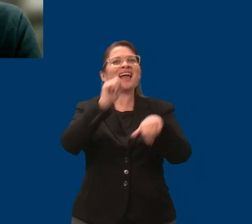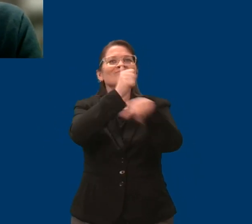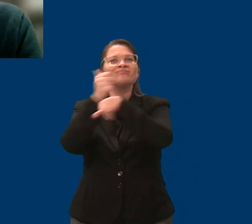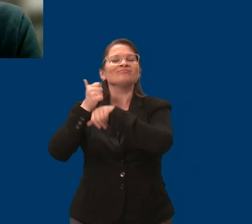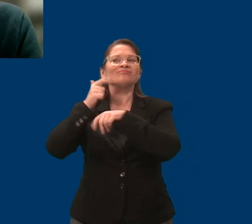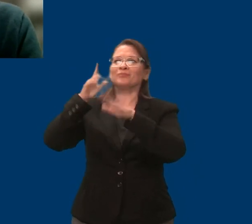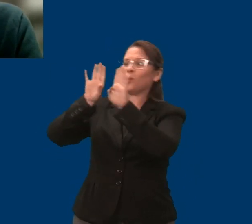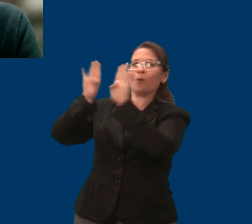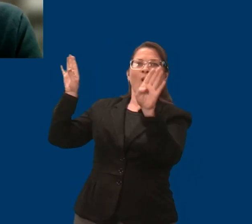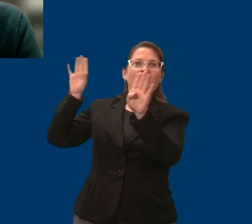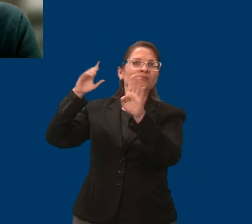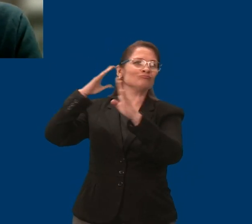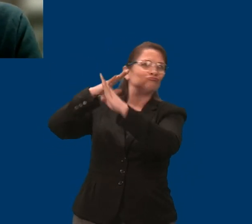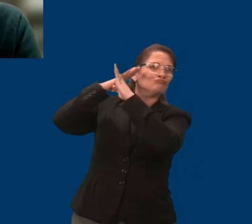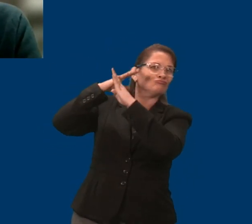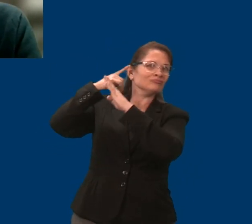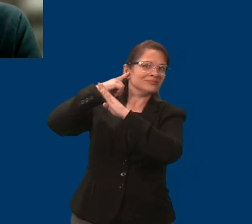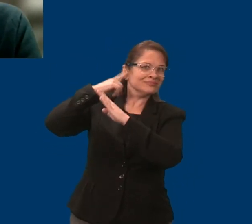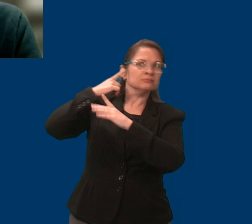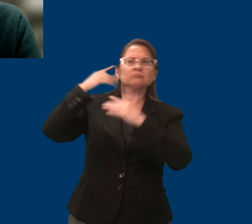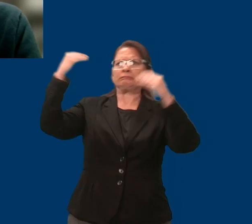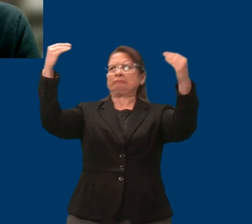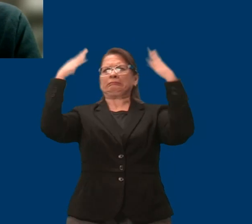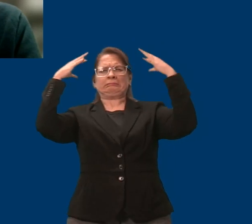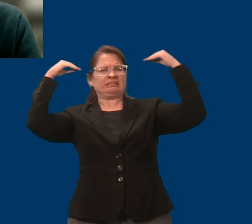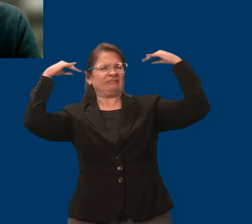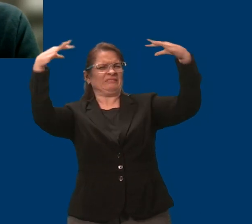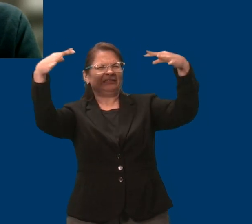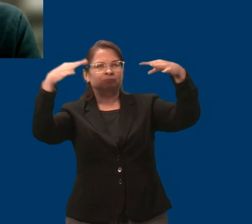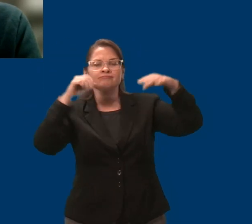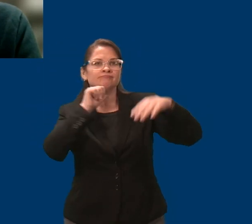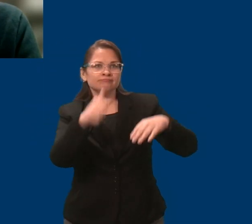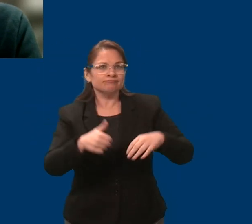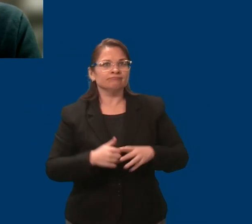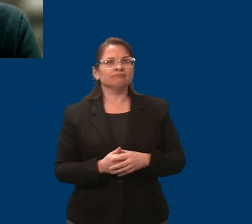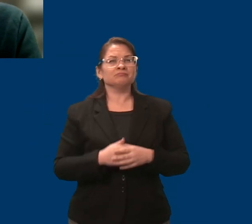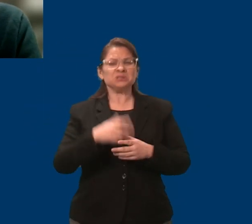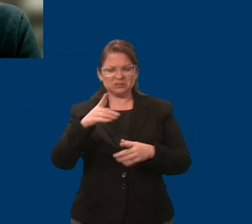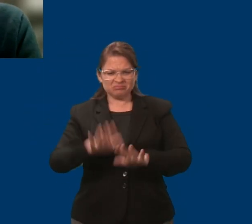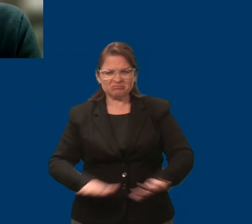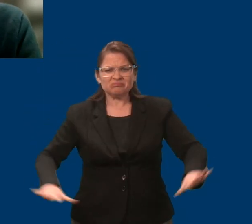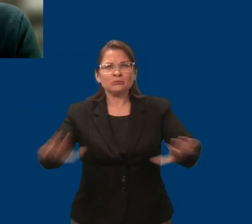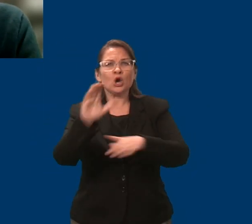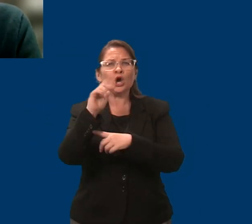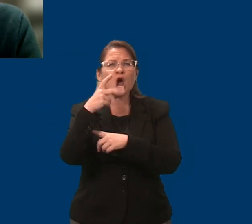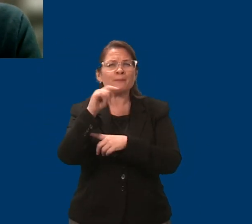paint and carpet glue.